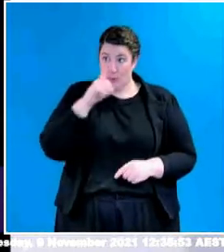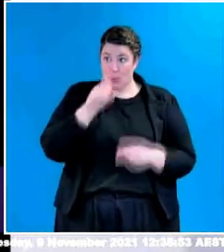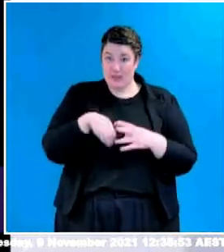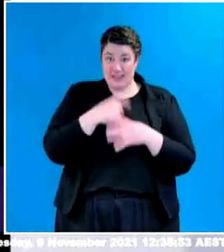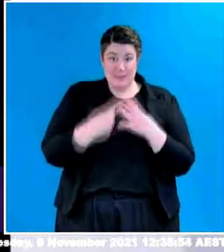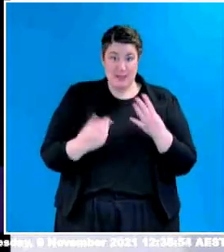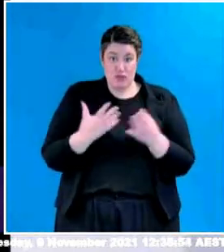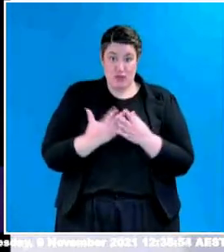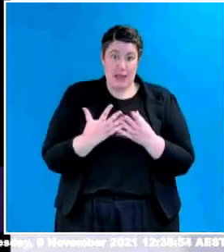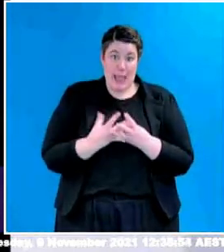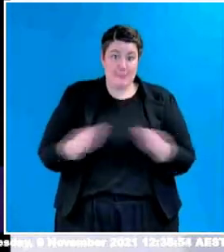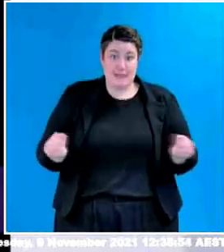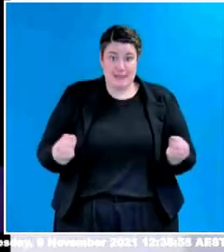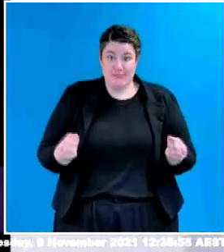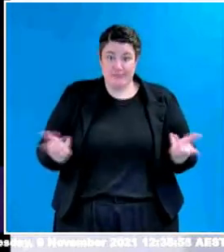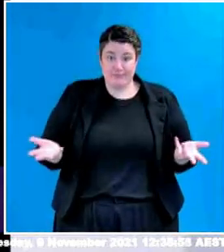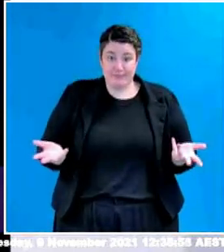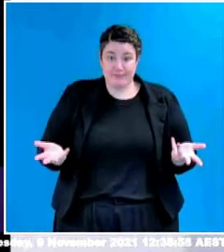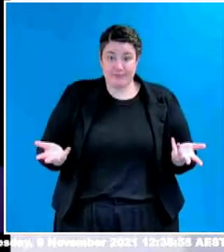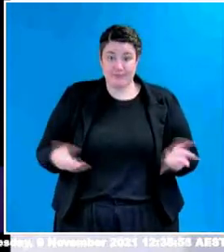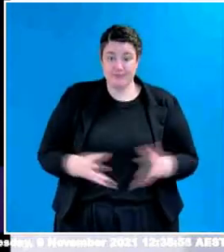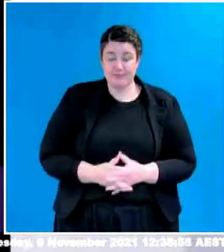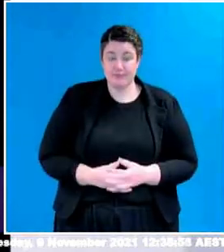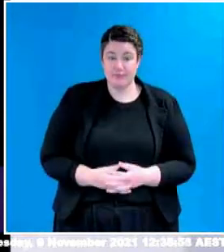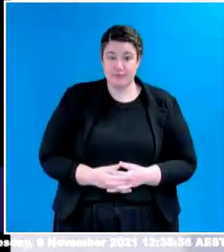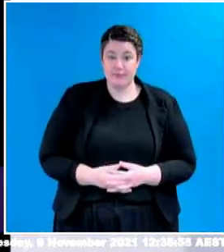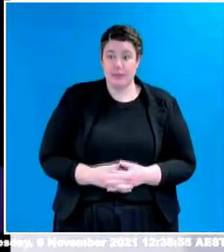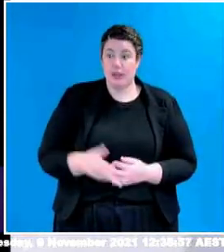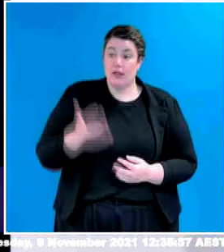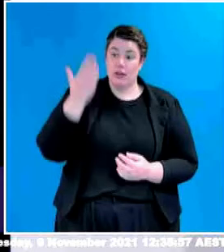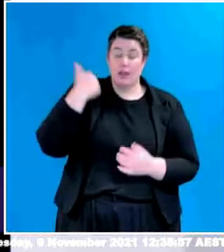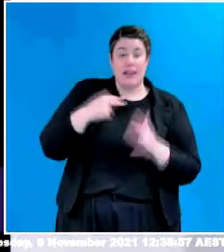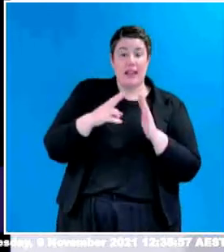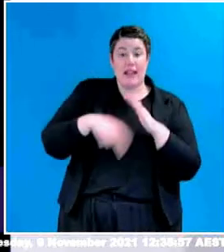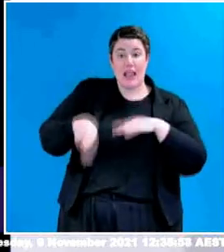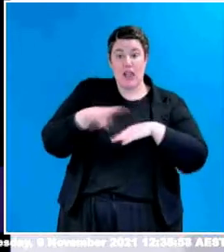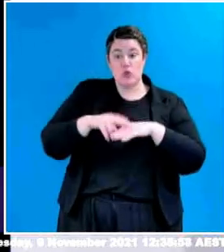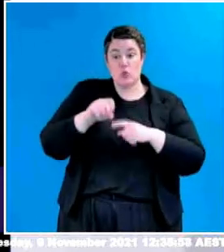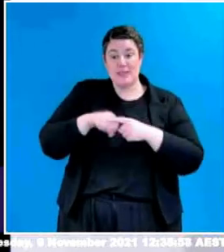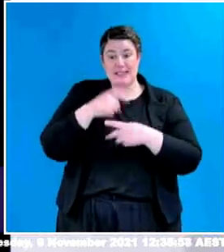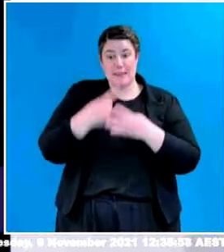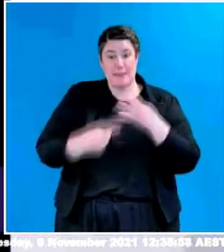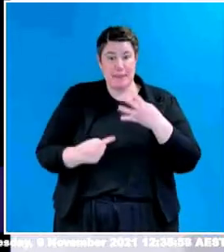The last National Disability Strategy, which has expired and is being